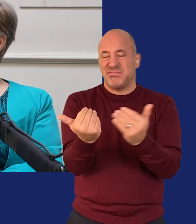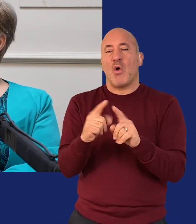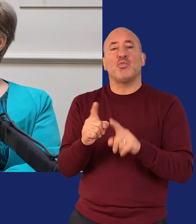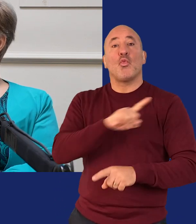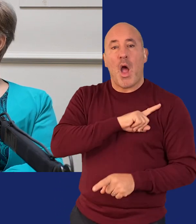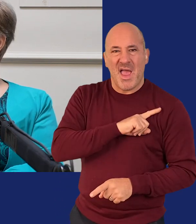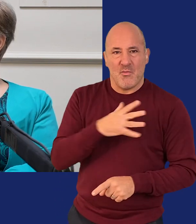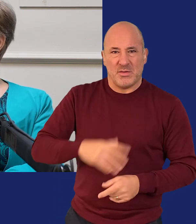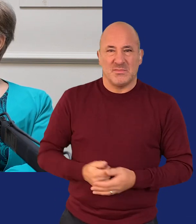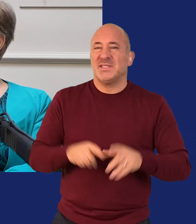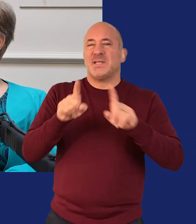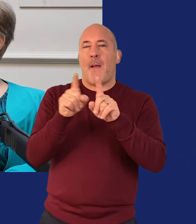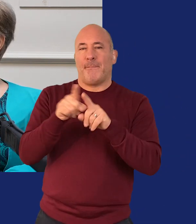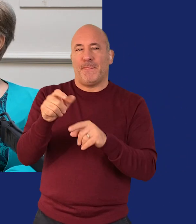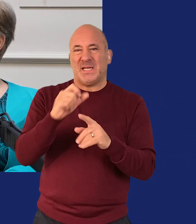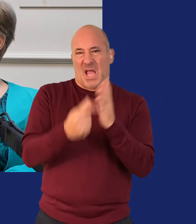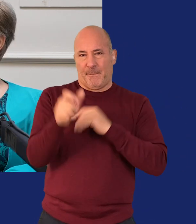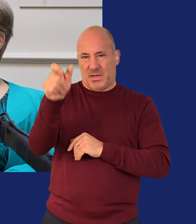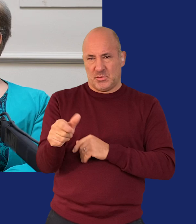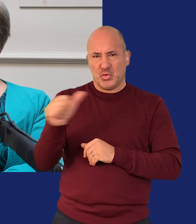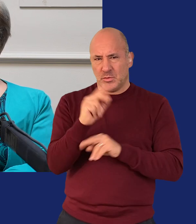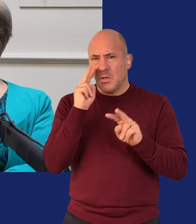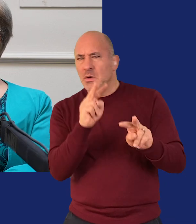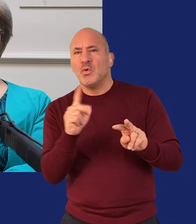But also, I think, um, one of the things that disabled candidates particularly